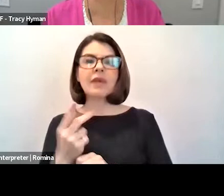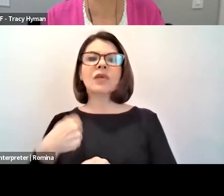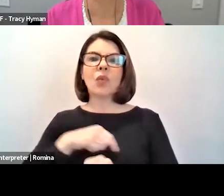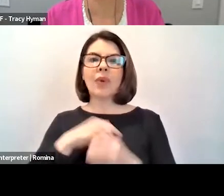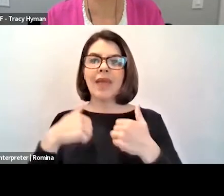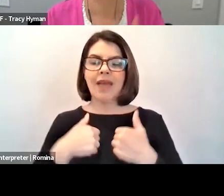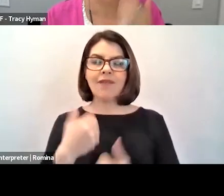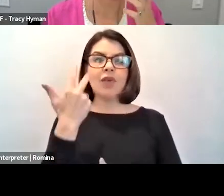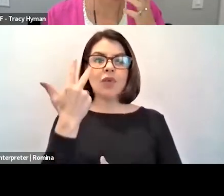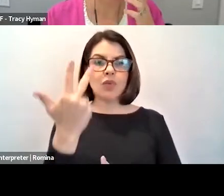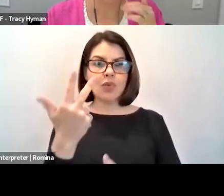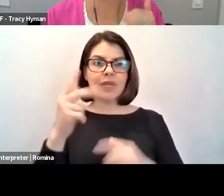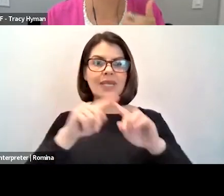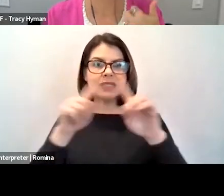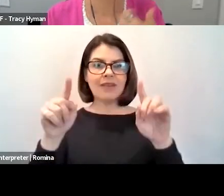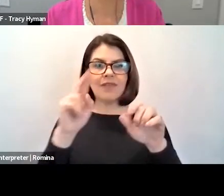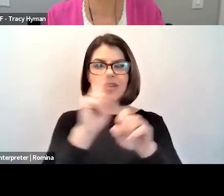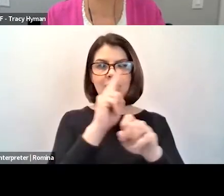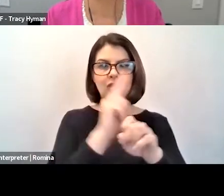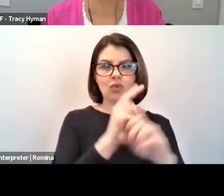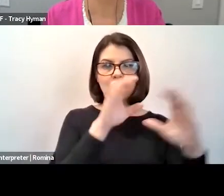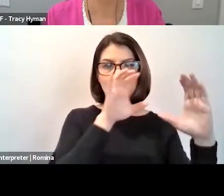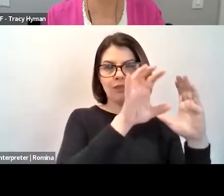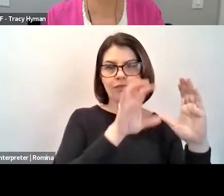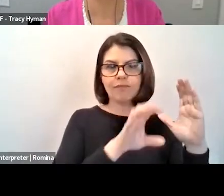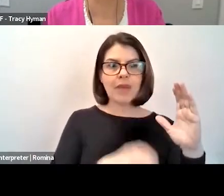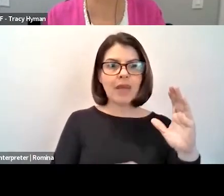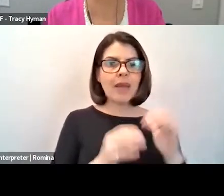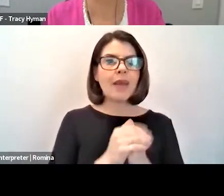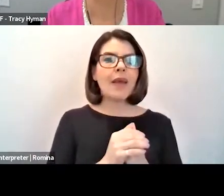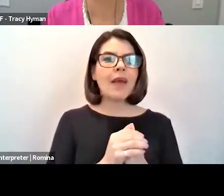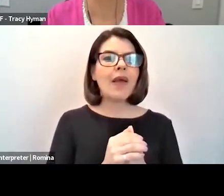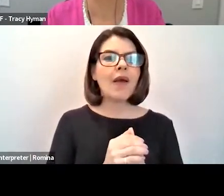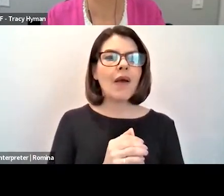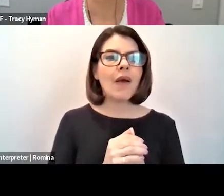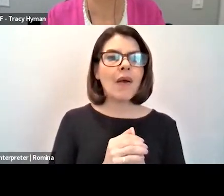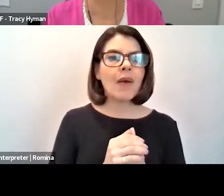different use periods, four week, 13 week and one year.